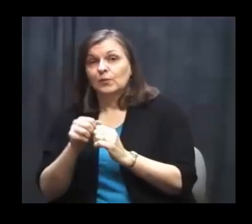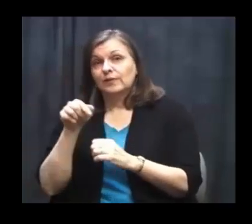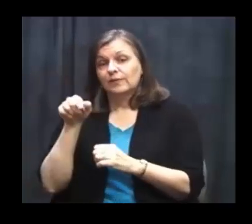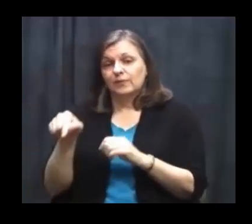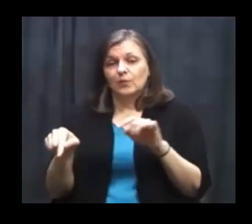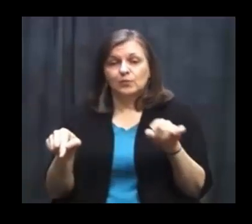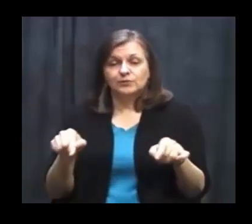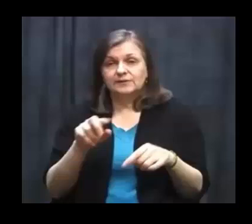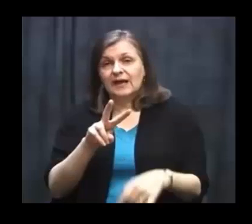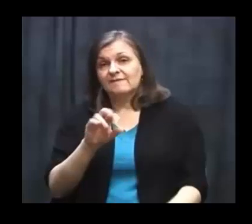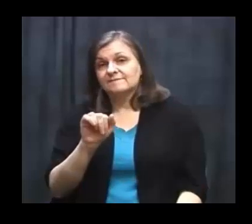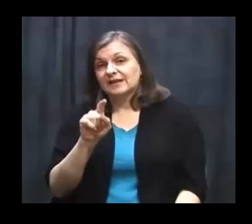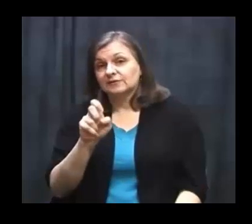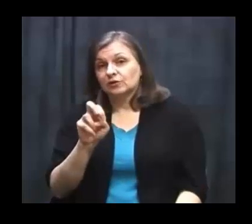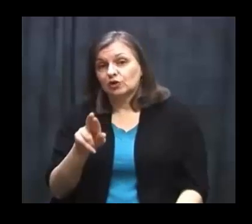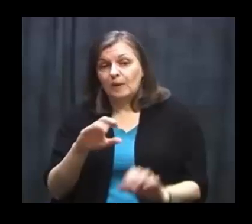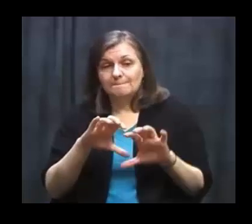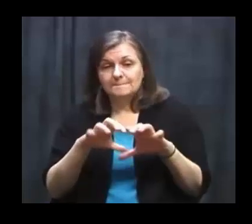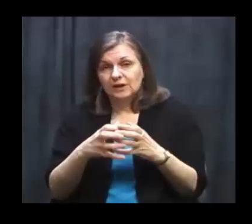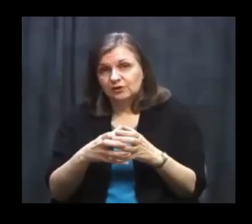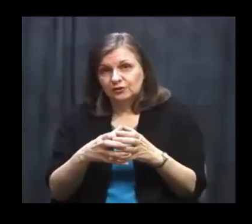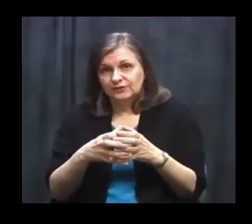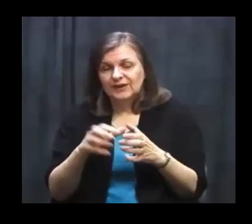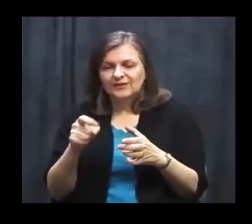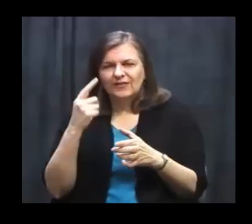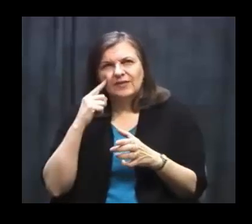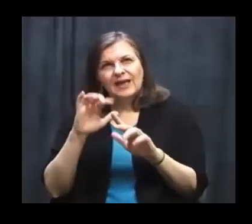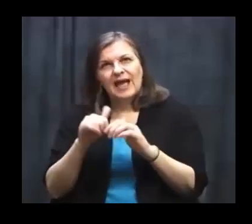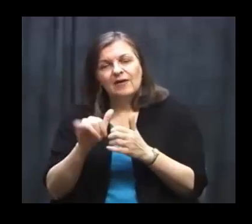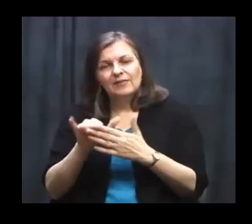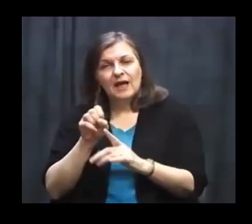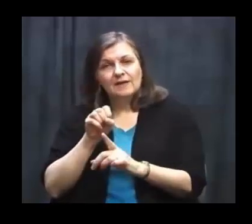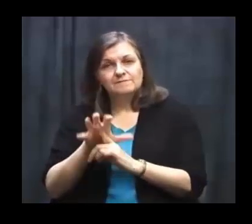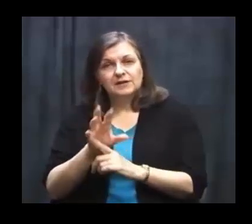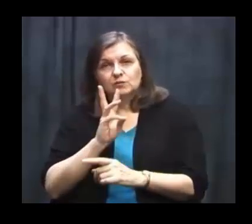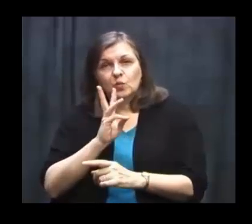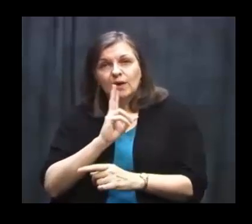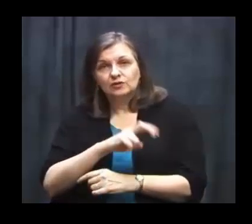with those vascular bundles we have to think about what that means for water transport